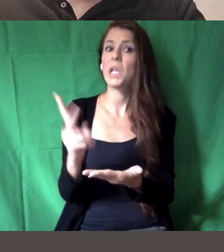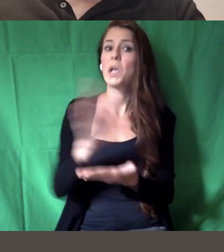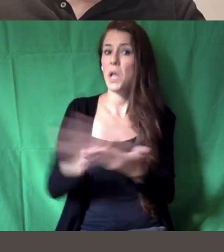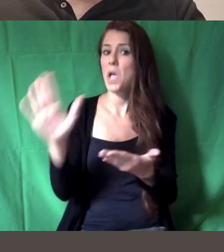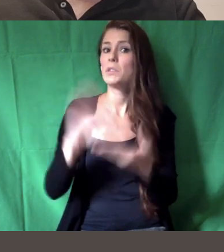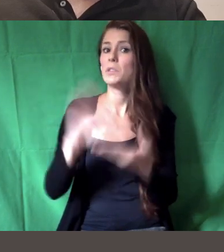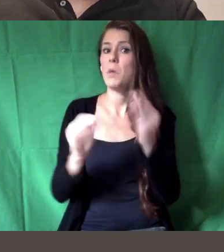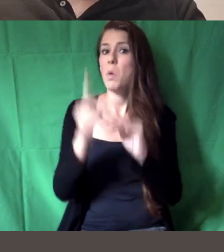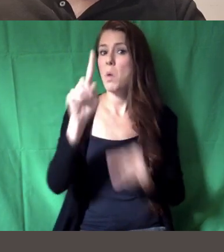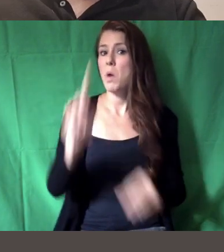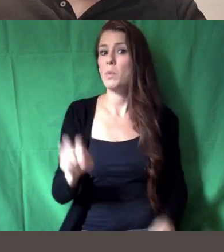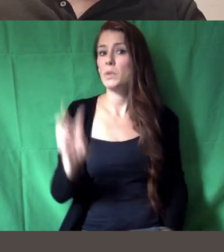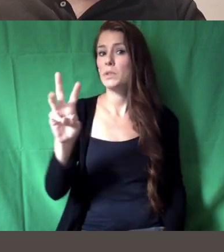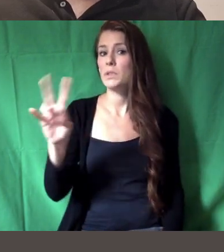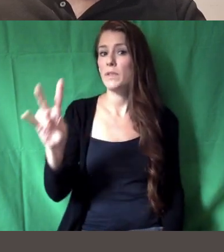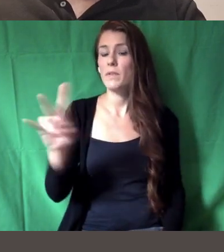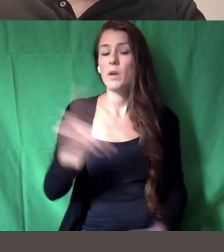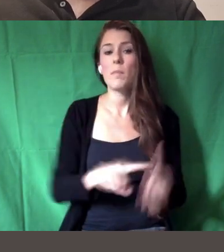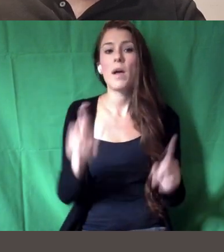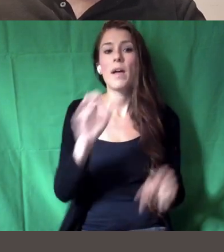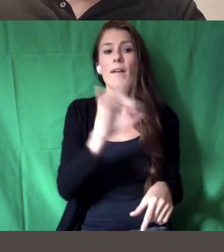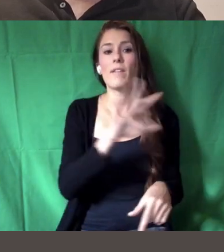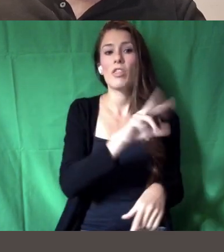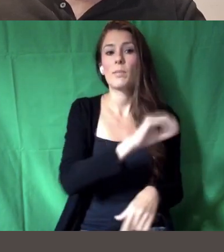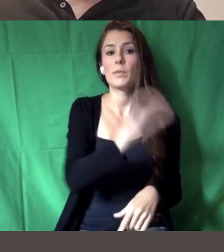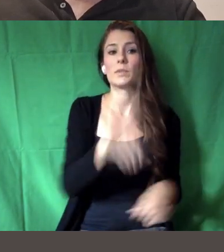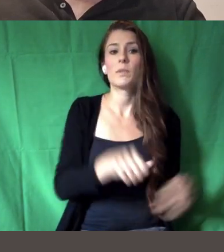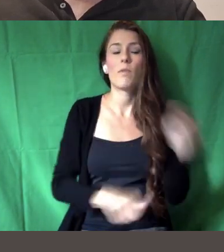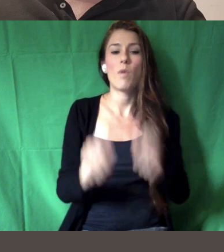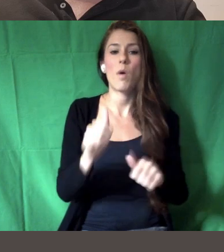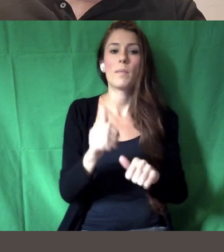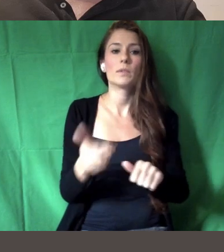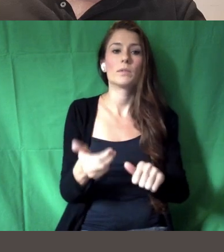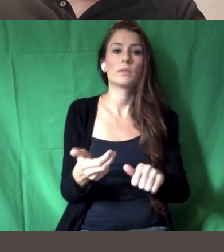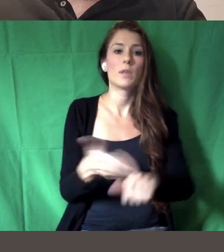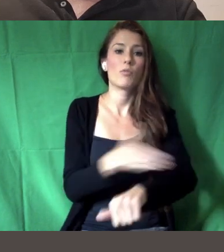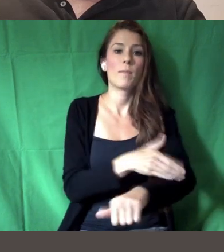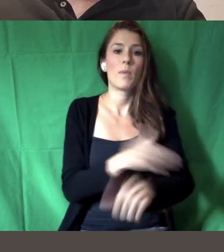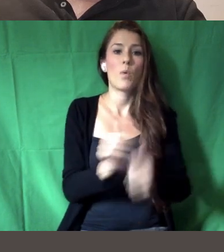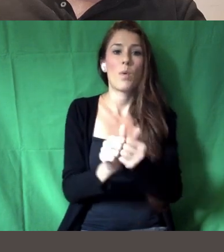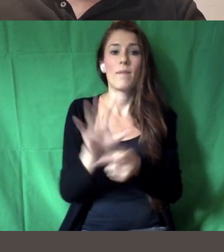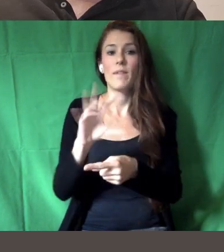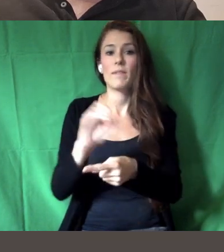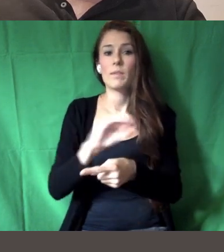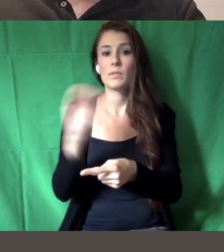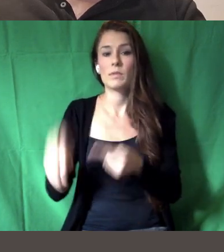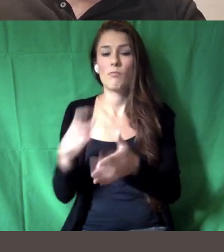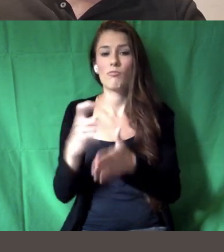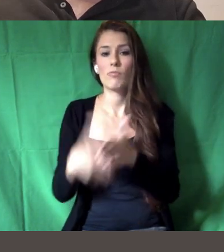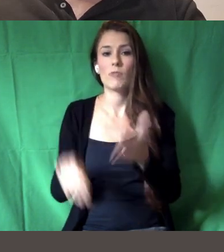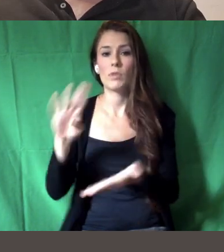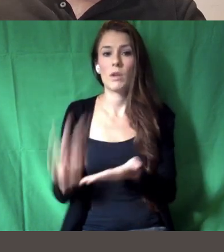score. However, if we have 30% performance improvement with 50% price reduction,